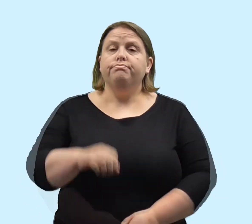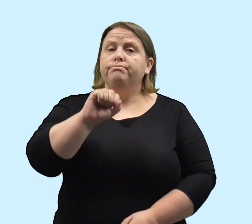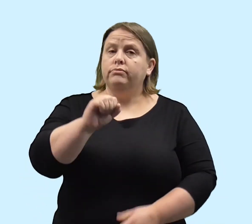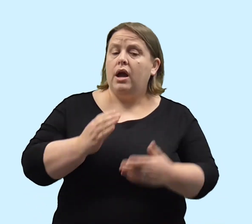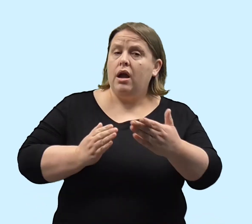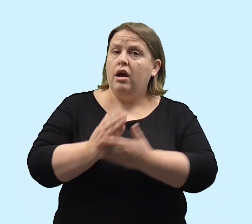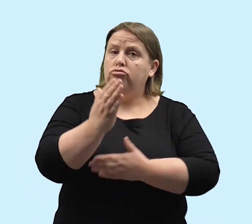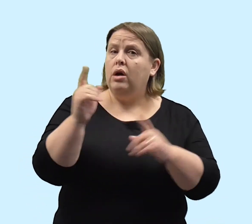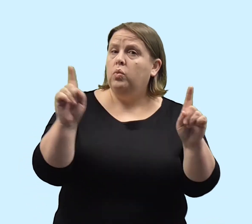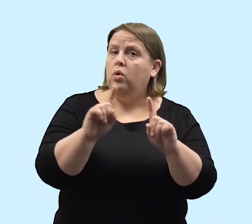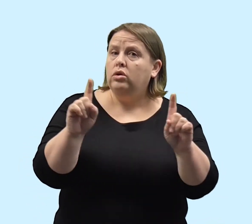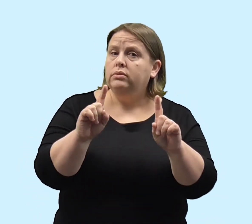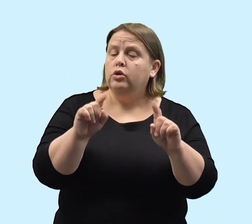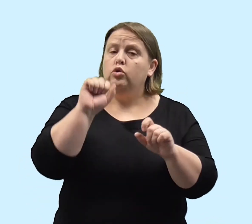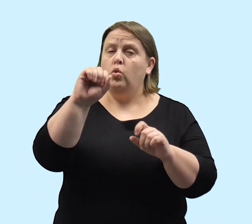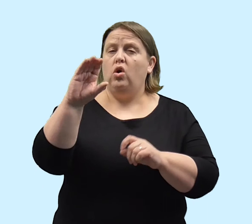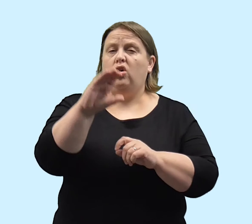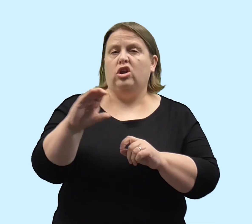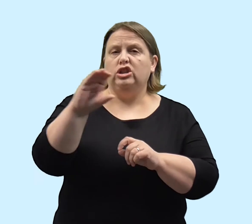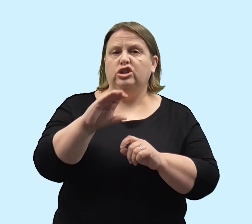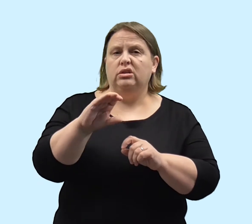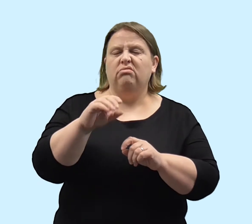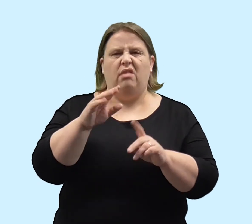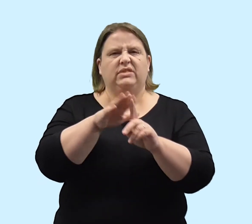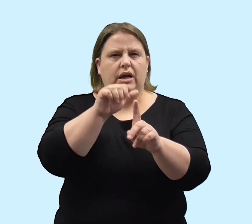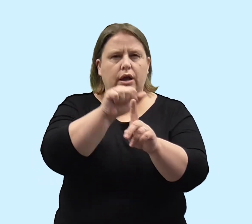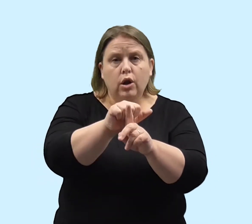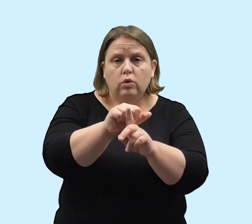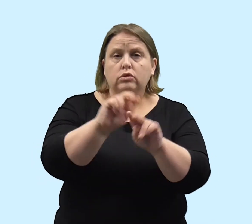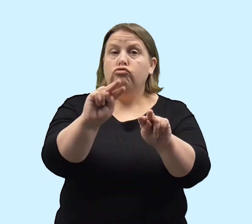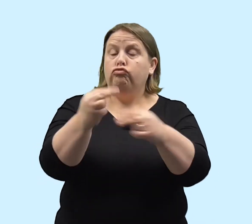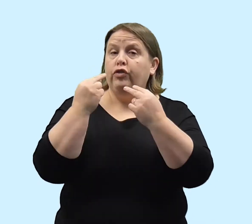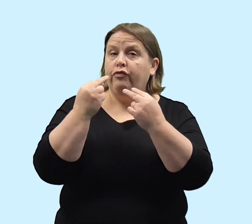You have the right to have your condition reviewed